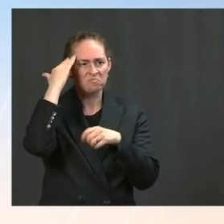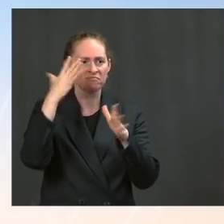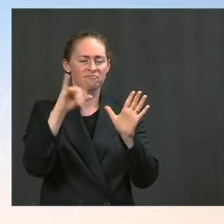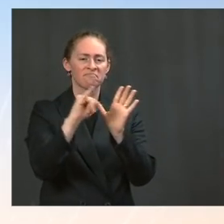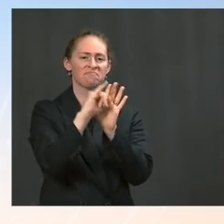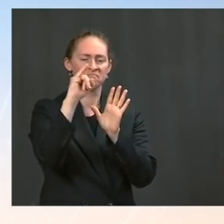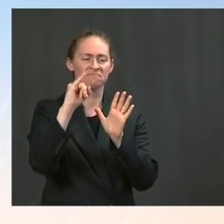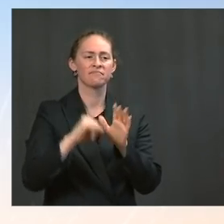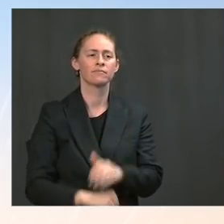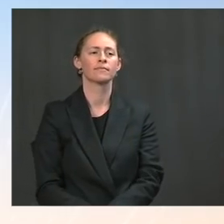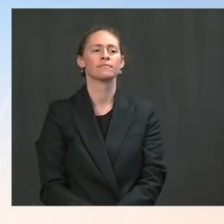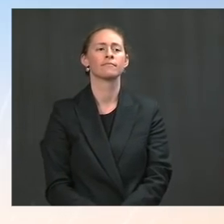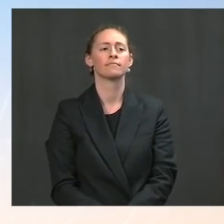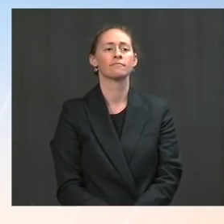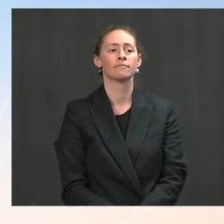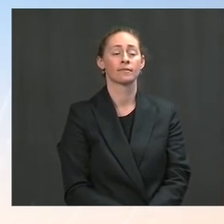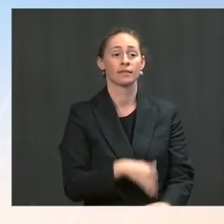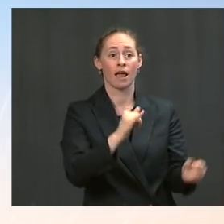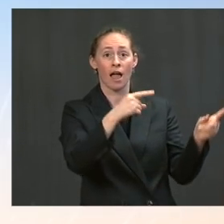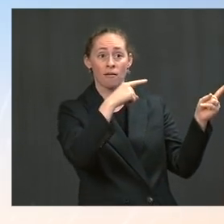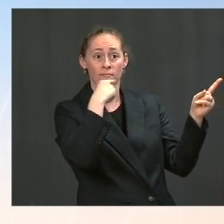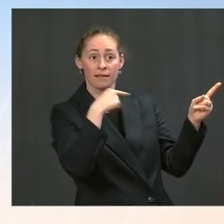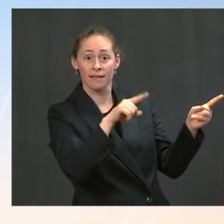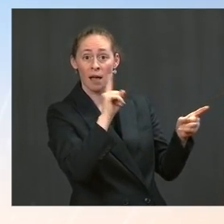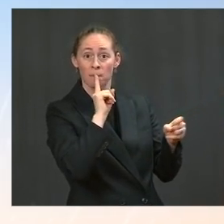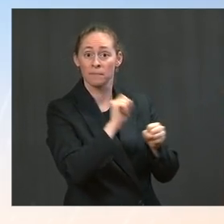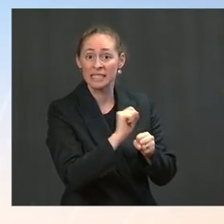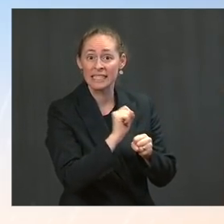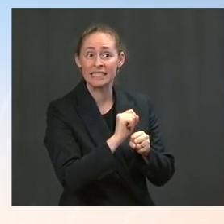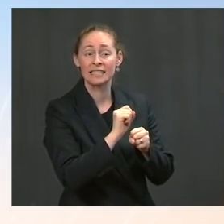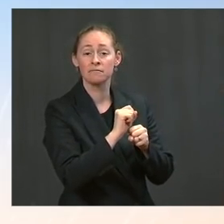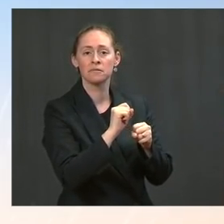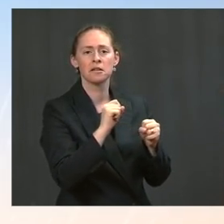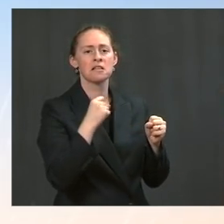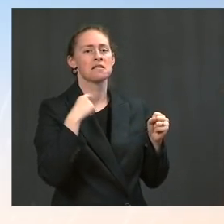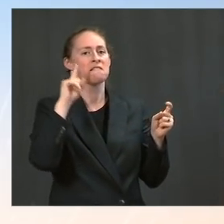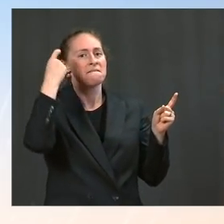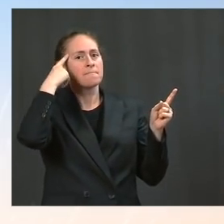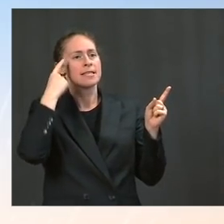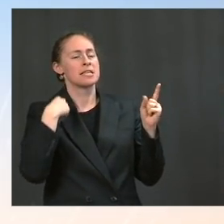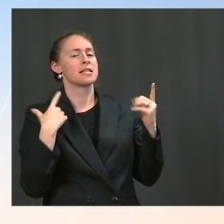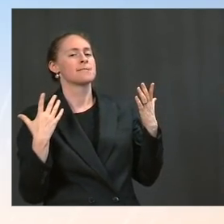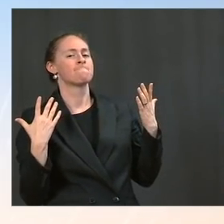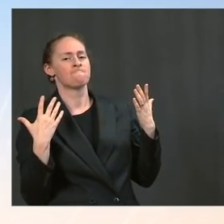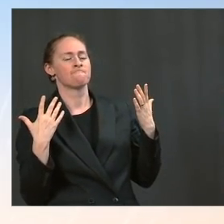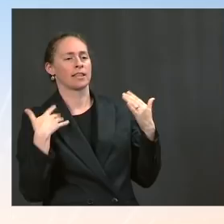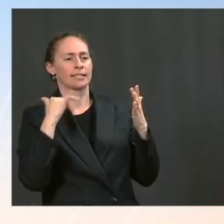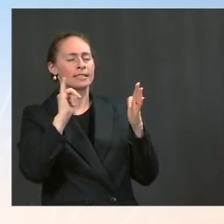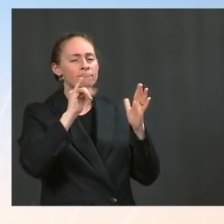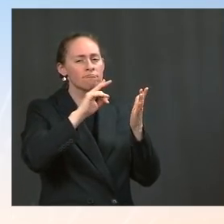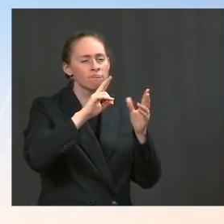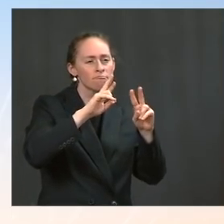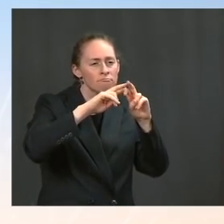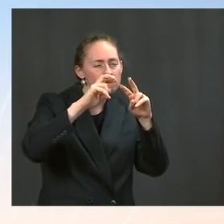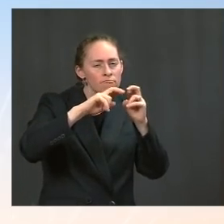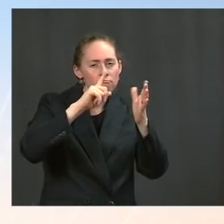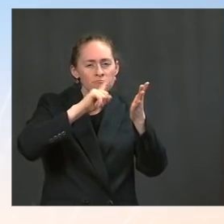the Russian government's involvement in this case. It's an ongoing -- an ongoing review, but we have not -- we don't have any new information on that front.